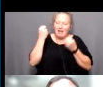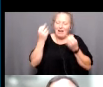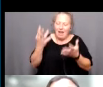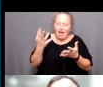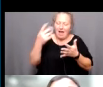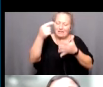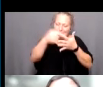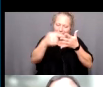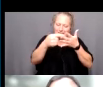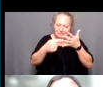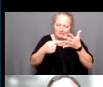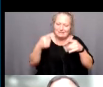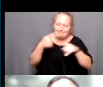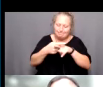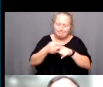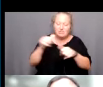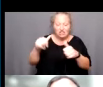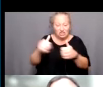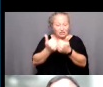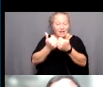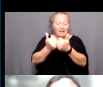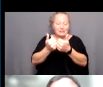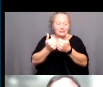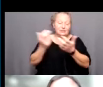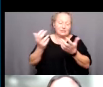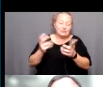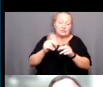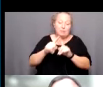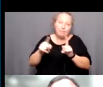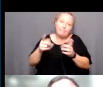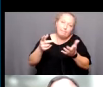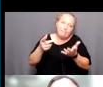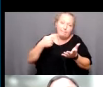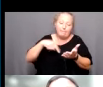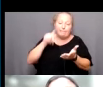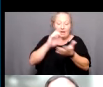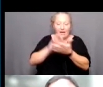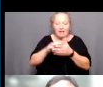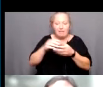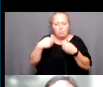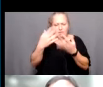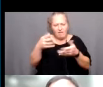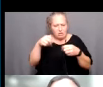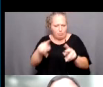which are challenging but I believe provides opportunity to really